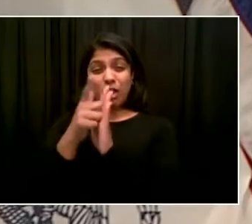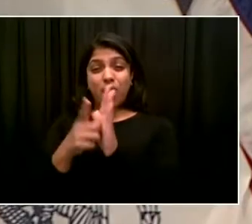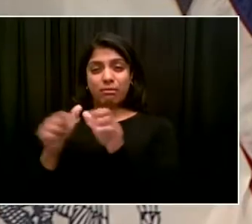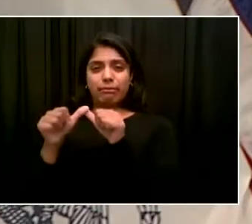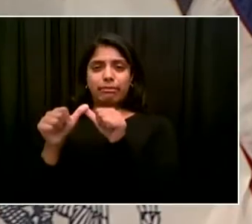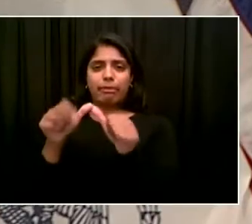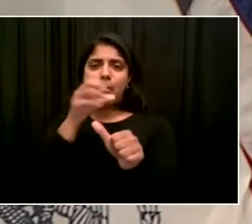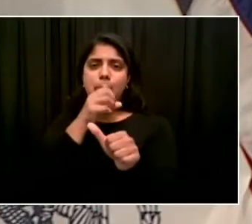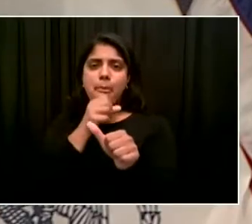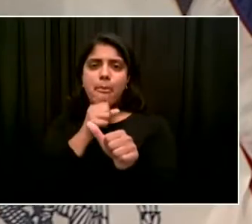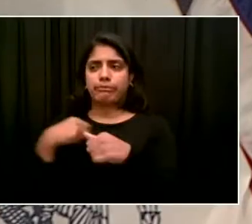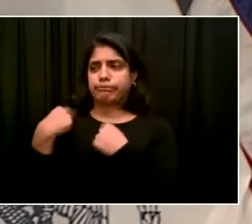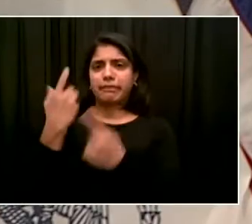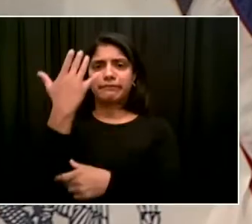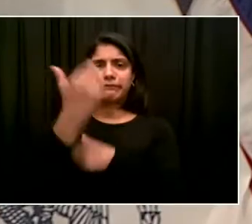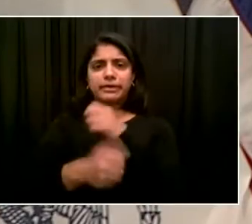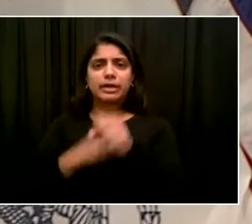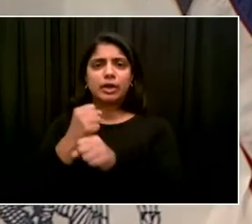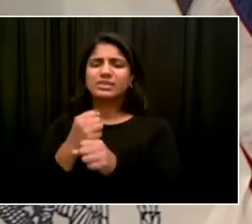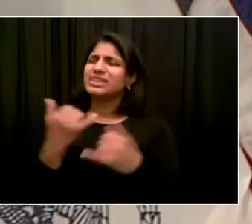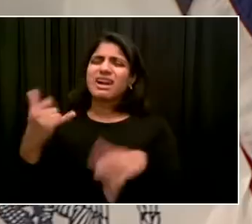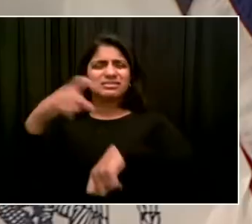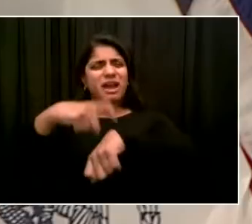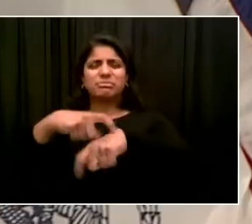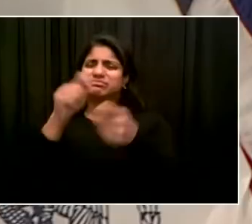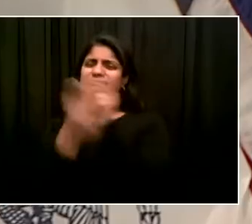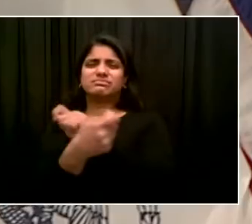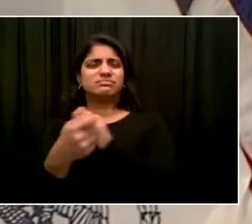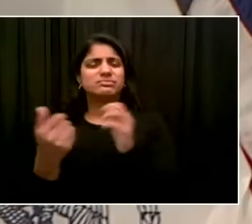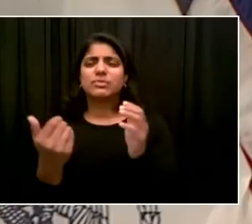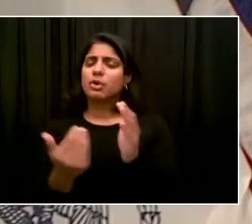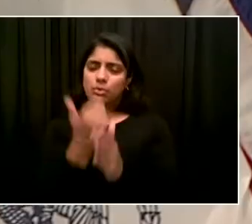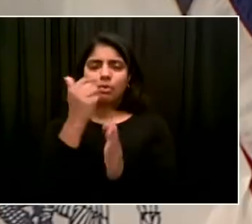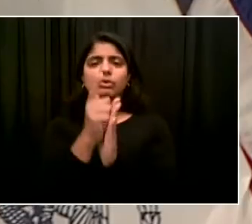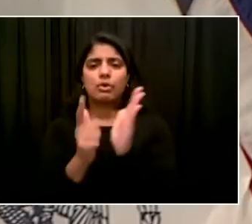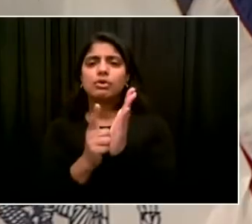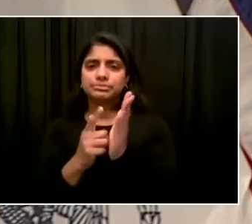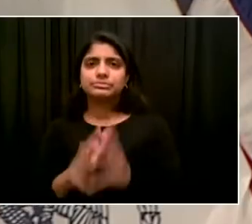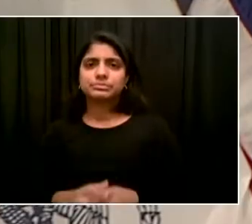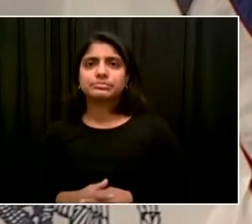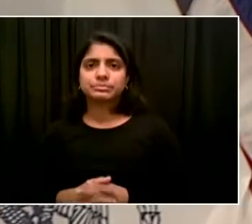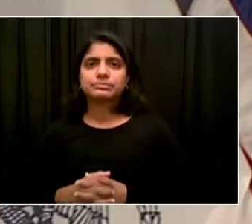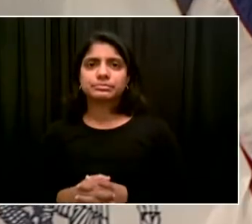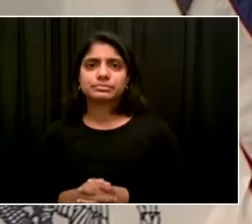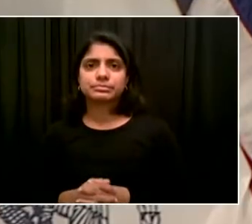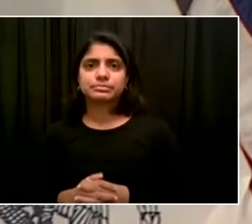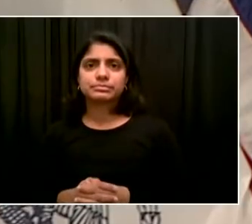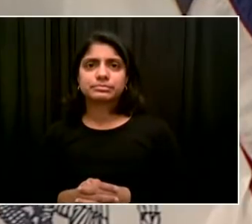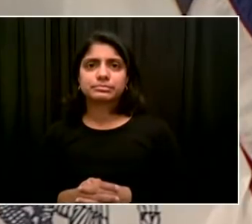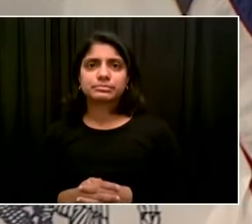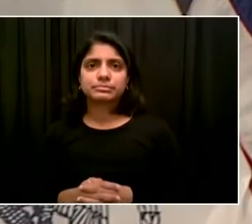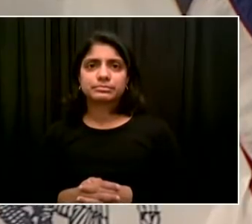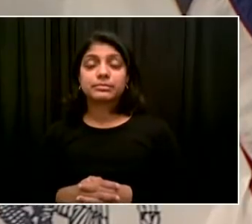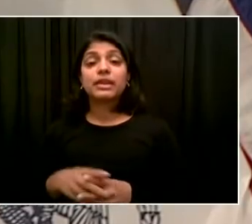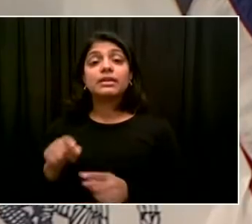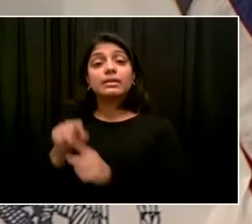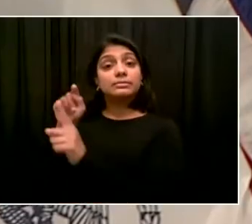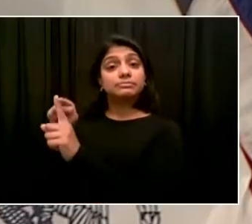COMMUNITY FOR EVERYONE. THE LEADER ON THIS EFFORT, ON THE GROUND, EVERY DAY, SHE DID EXTRAORDINARY IF YOU